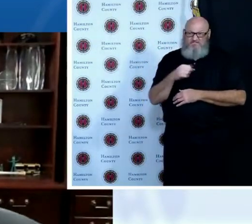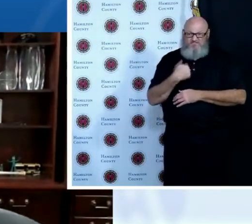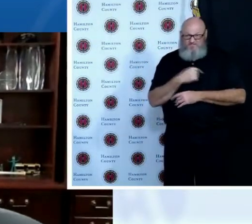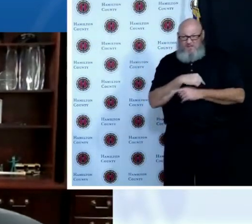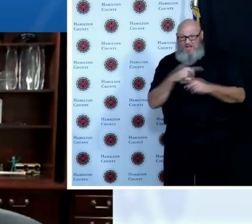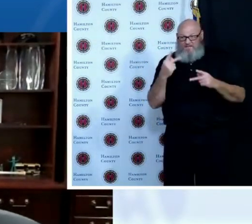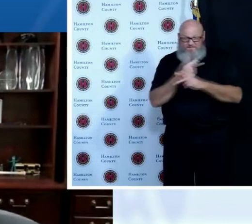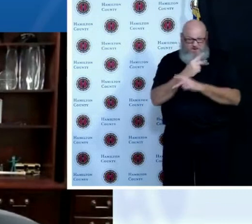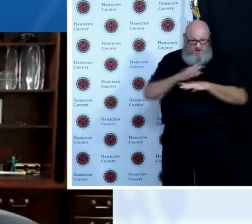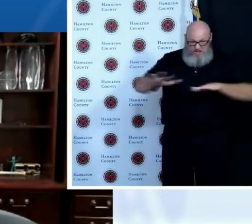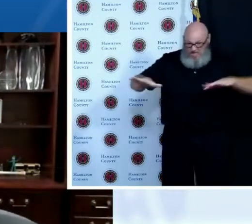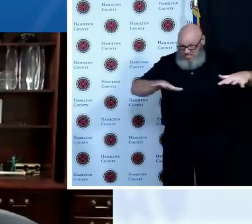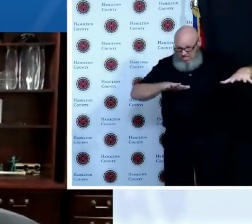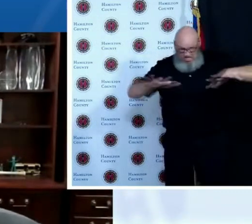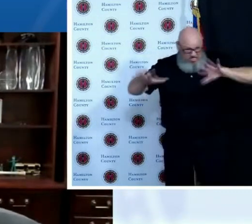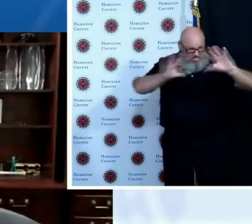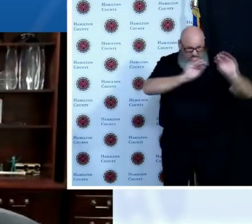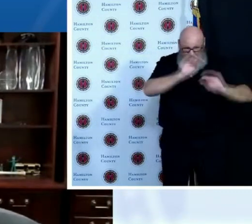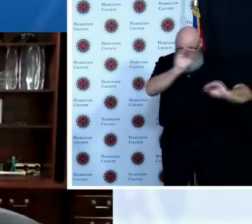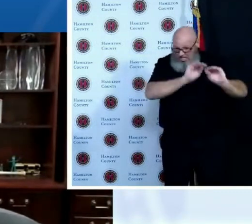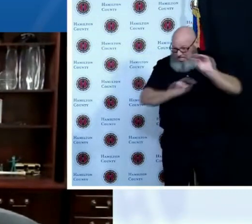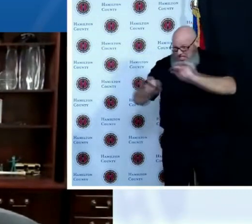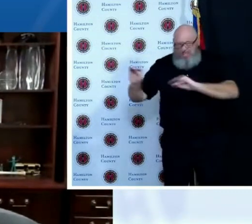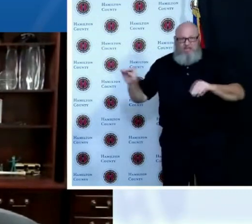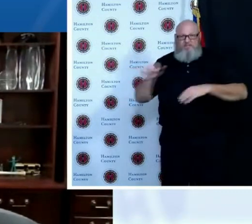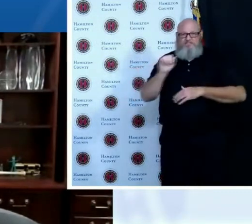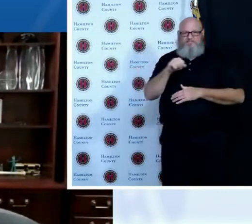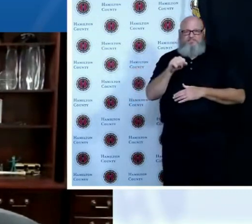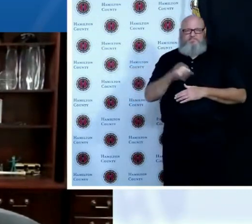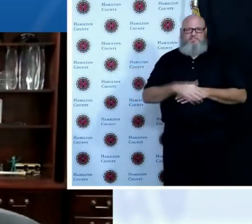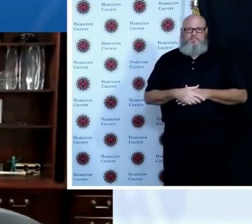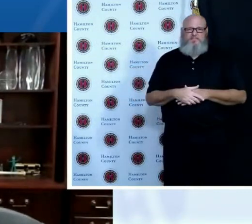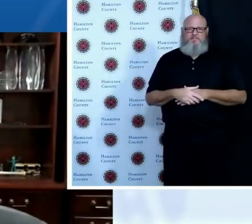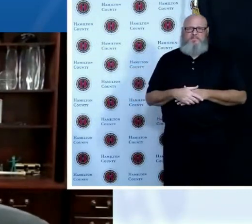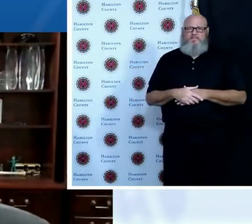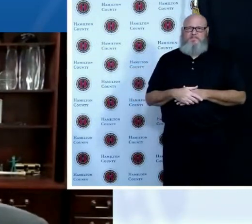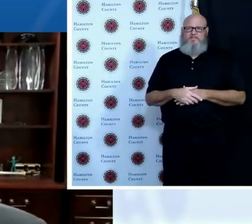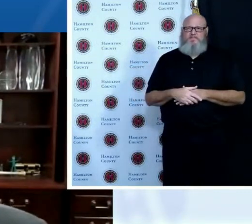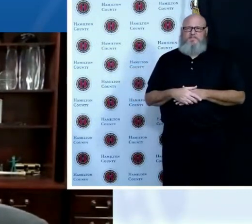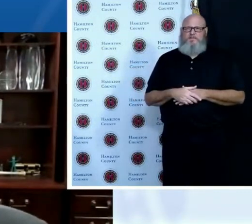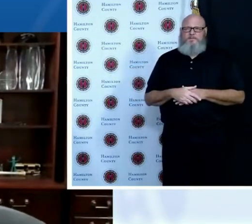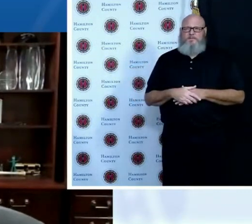the amount of capacity we have to accommodate the critical patients and as I mentioned earlier